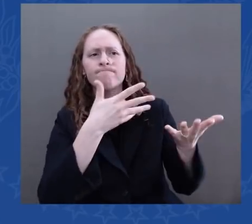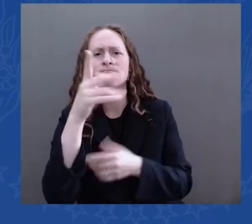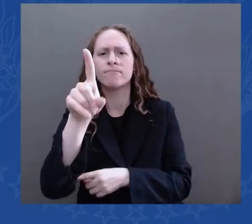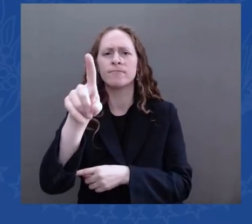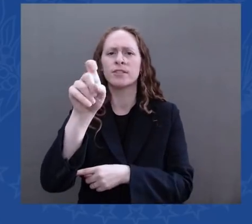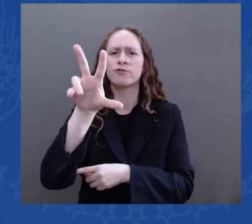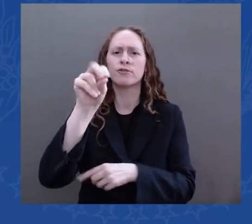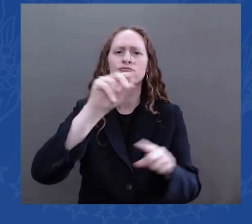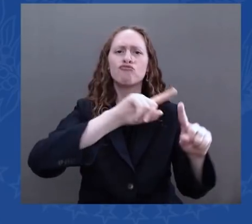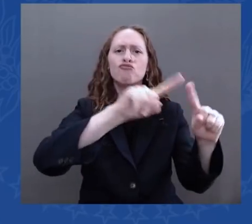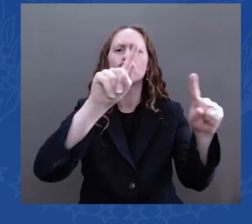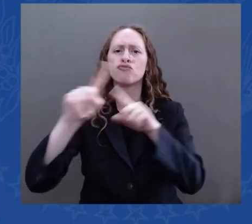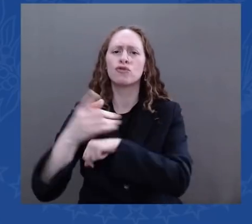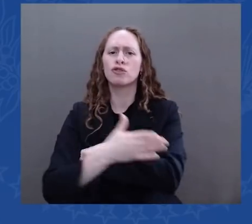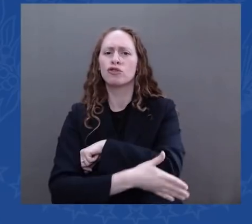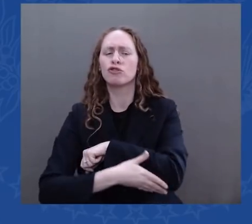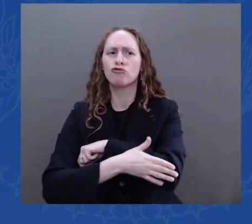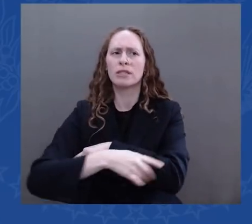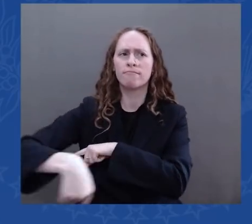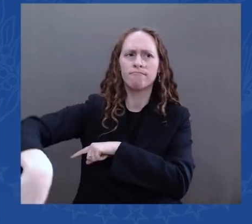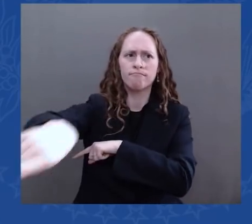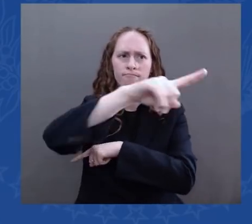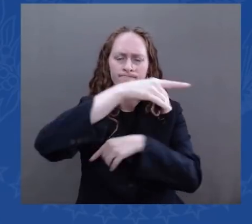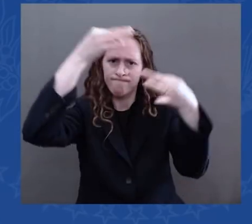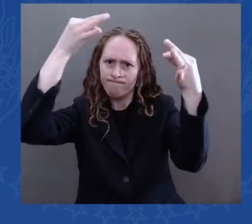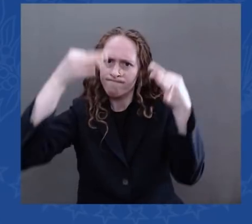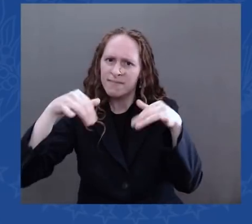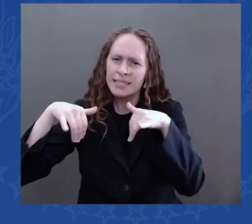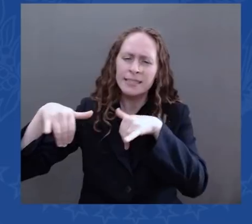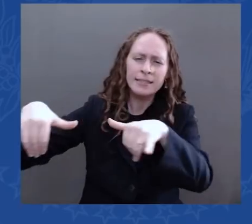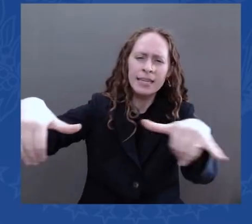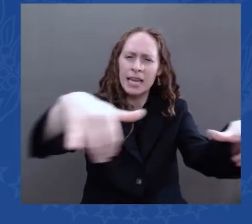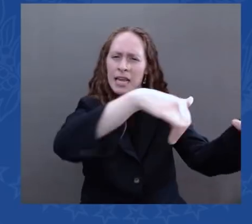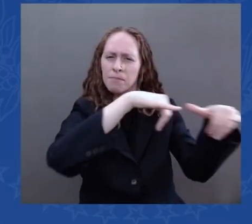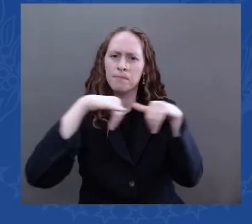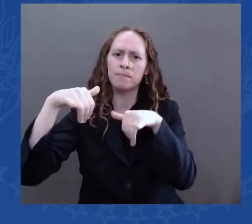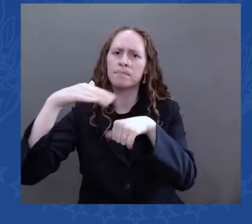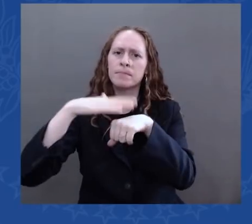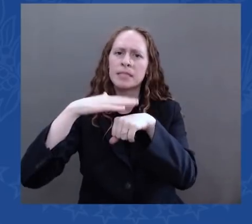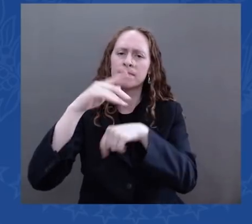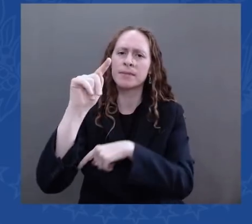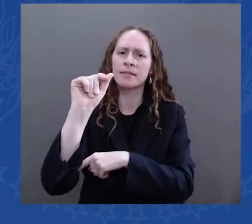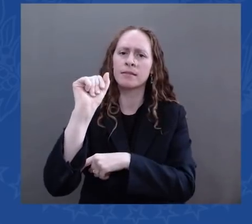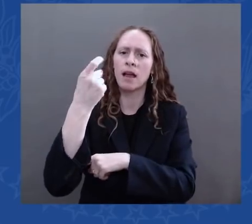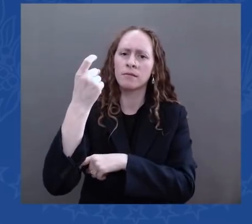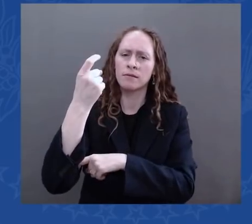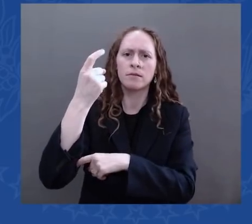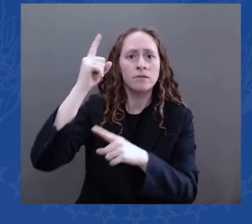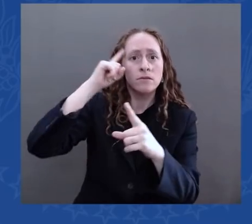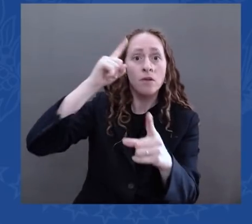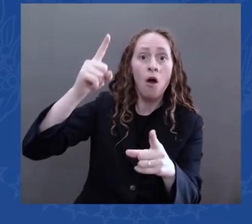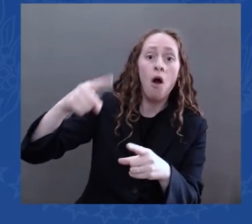that rewards multinational corporations for shipping the jobs and profits overseas, and avoiding taxes at home.